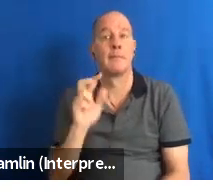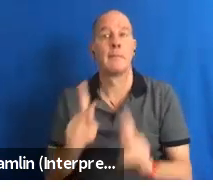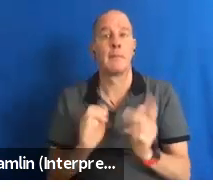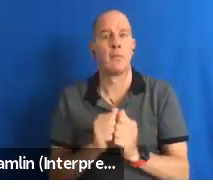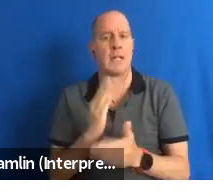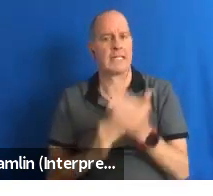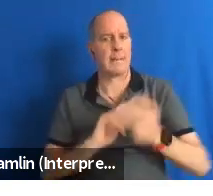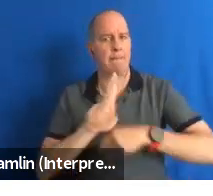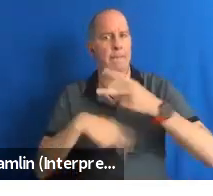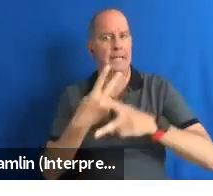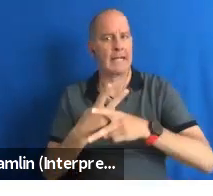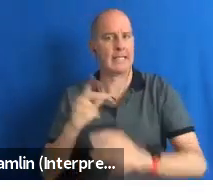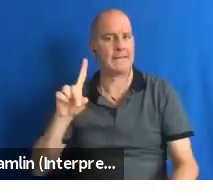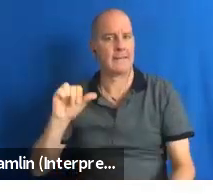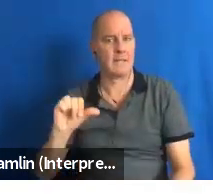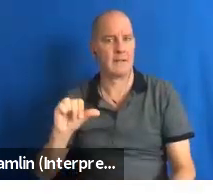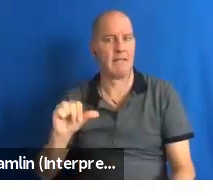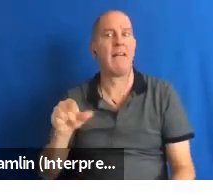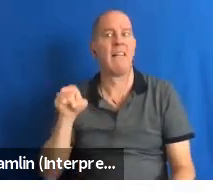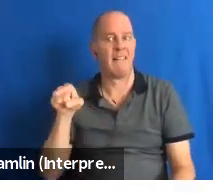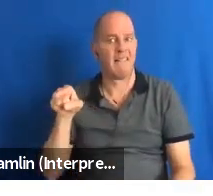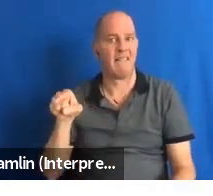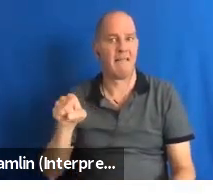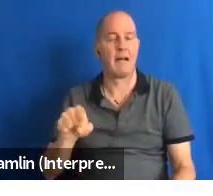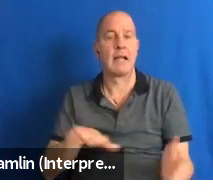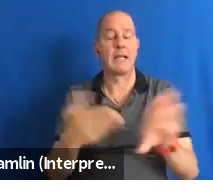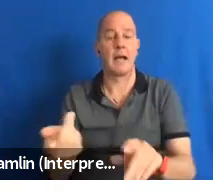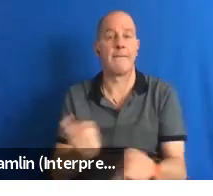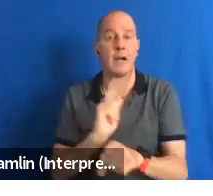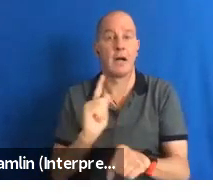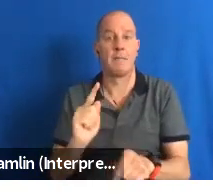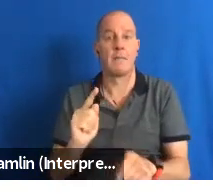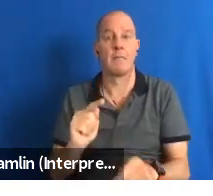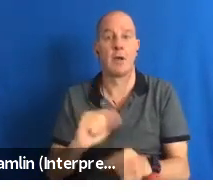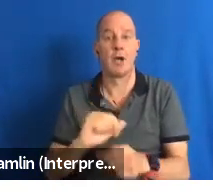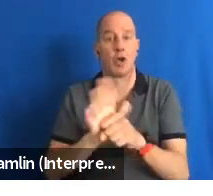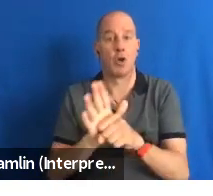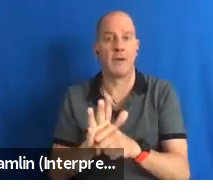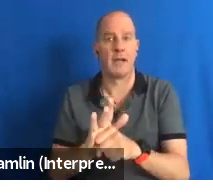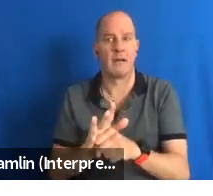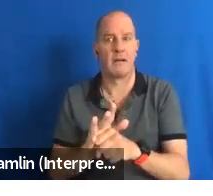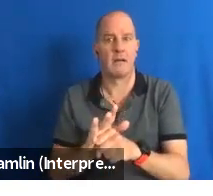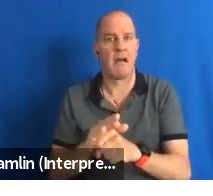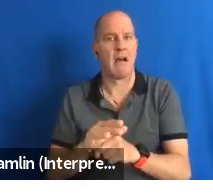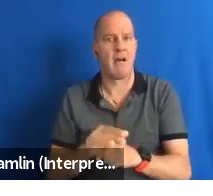disabilities have, in fact, died from COVID at higher rates than people without disabilities,